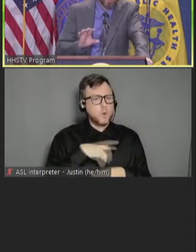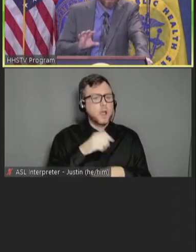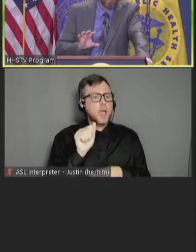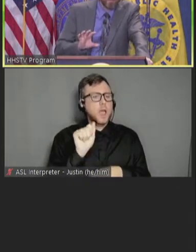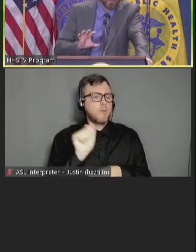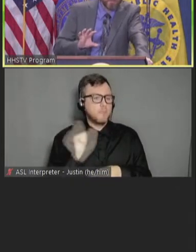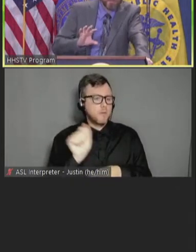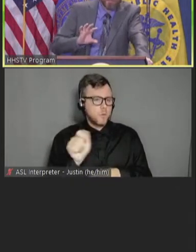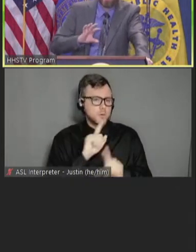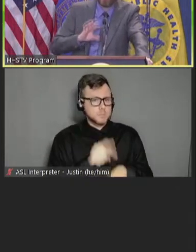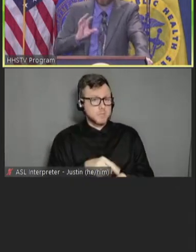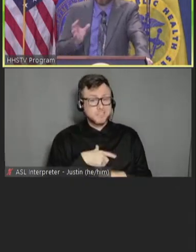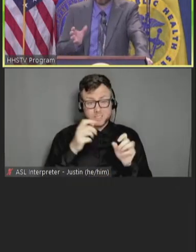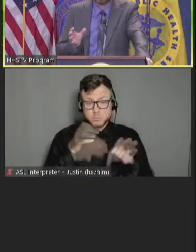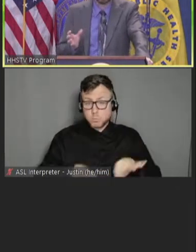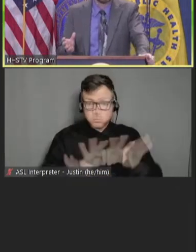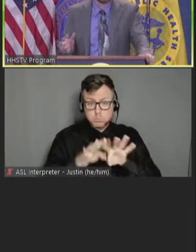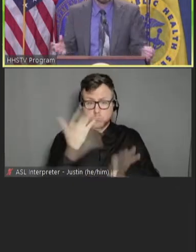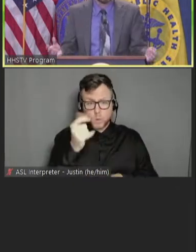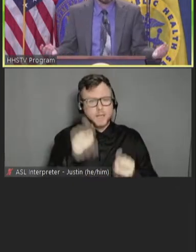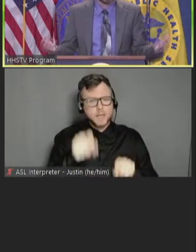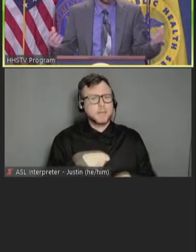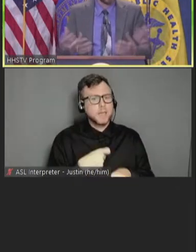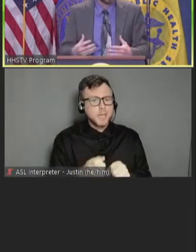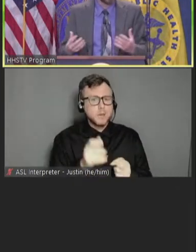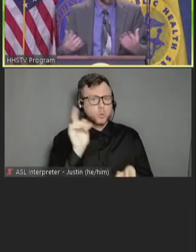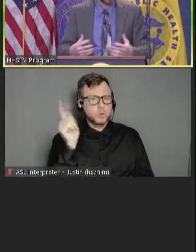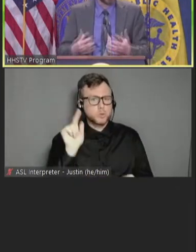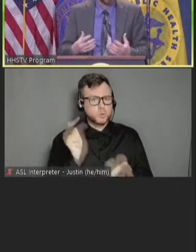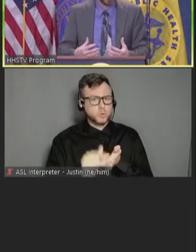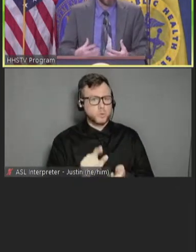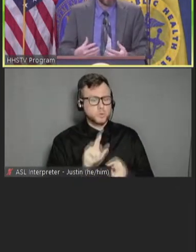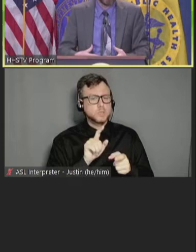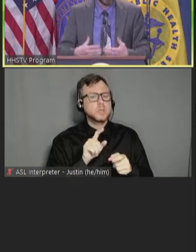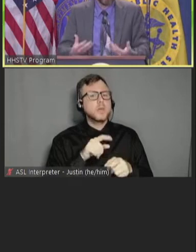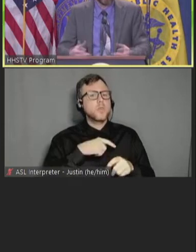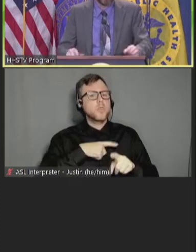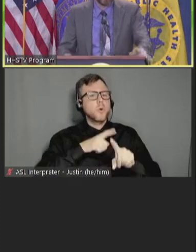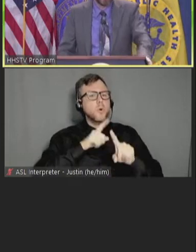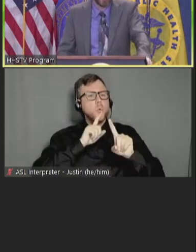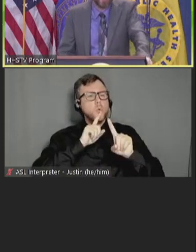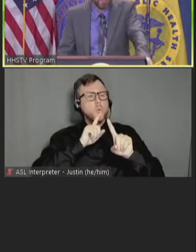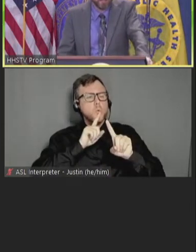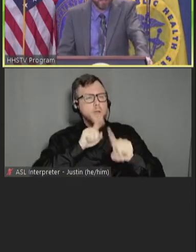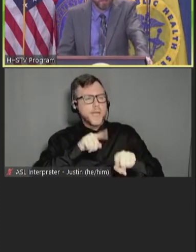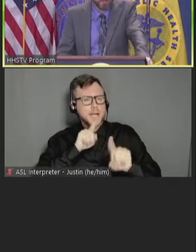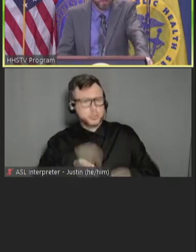important because it could be a tool to really reduce that reactogenicity that we see in some